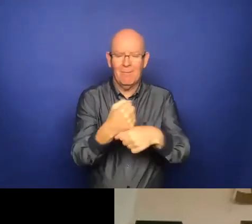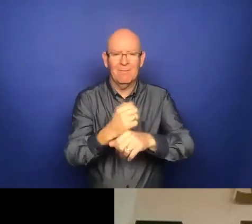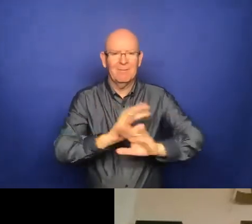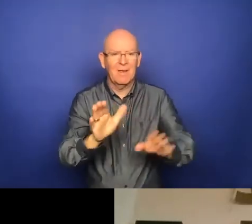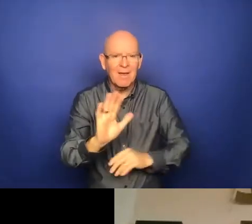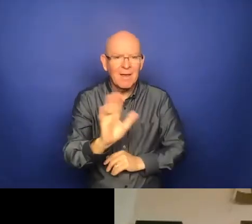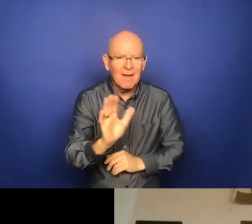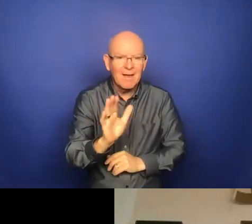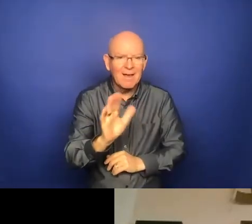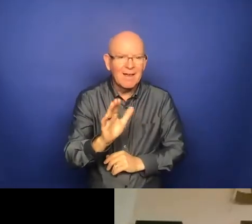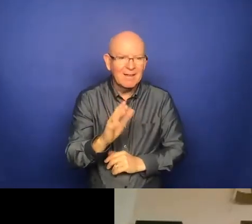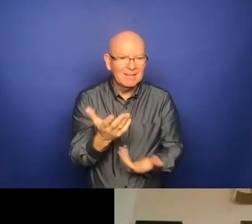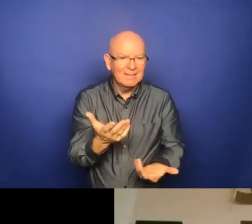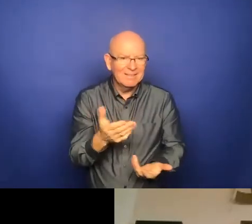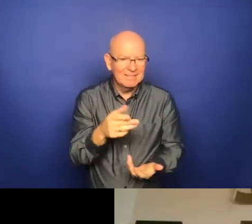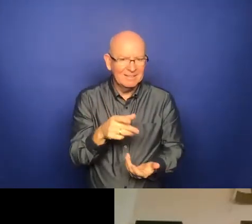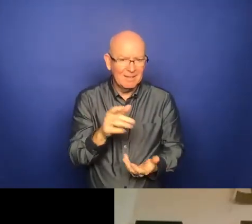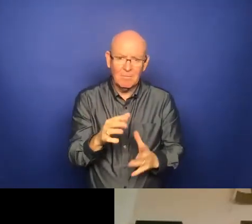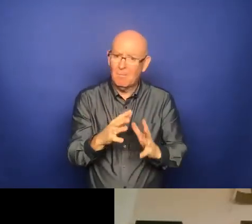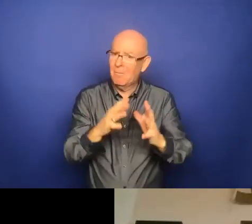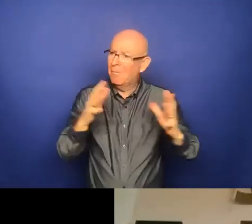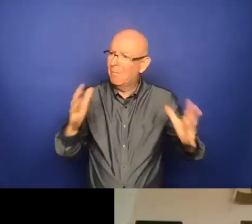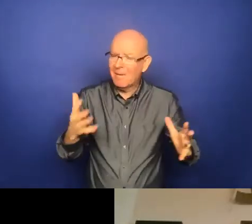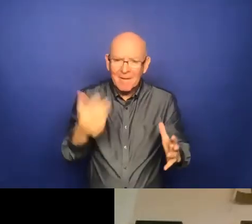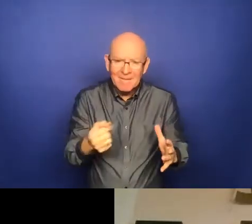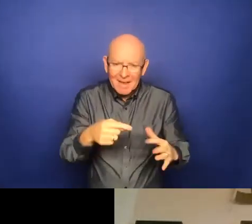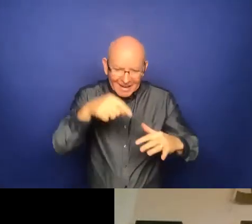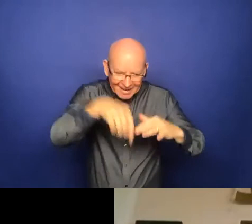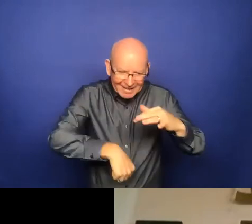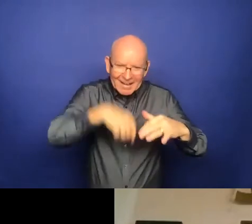and have come to understand. We want to get to a point